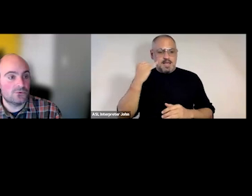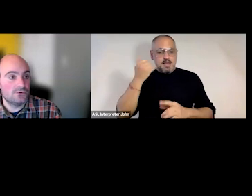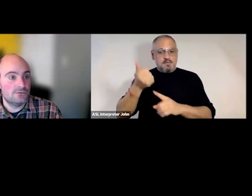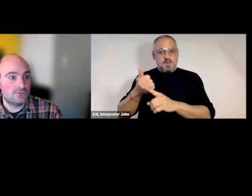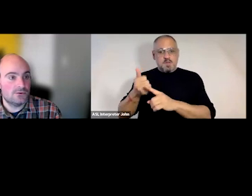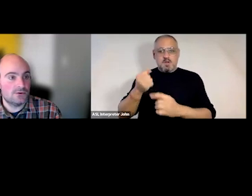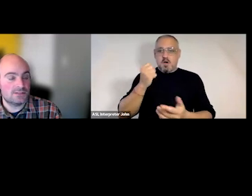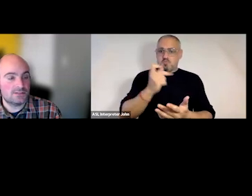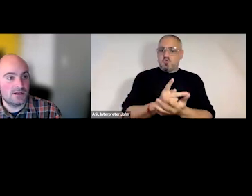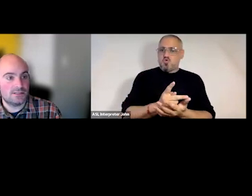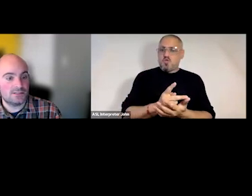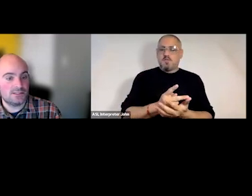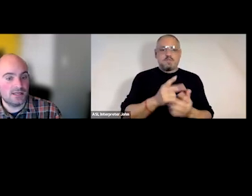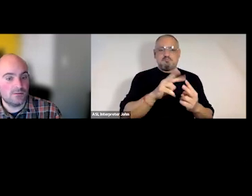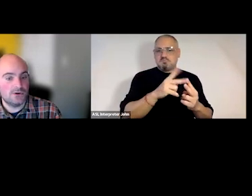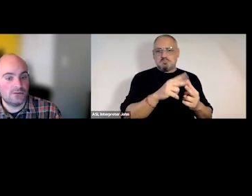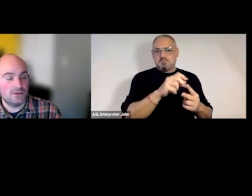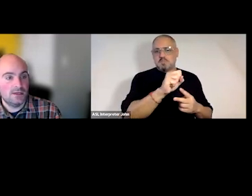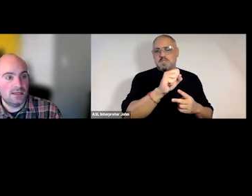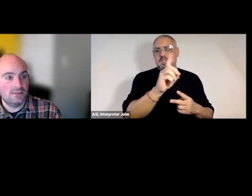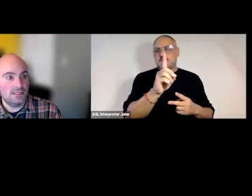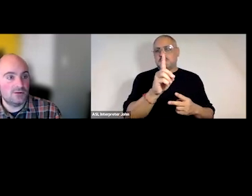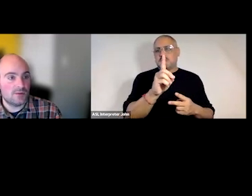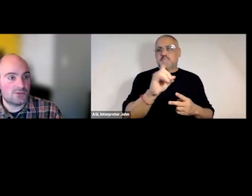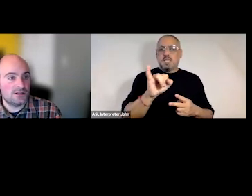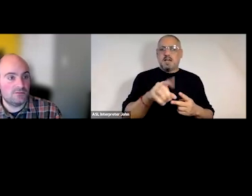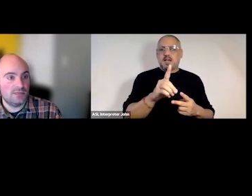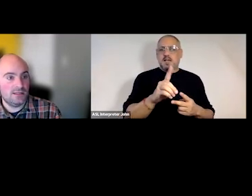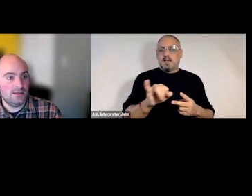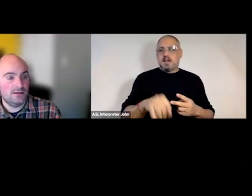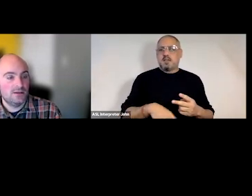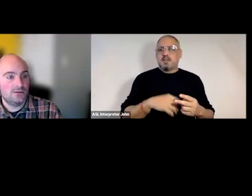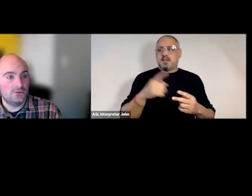approved for either SSI, or SSDI, or both and they need a representative payee,